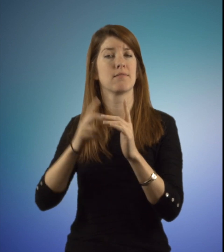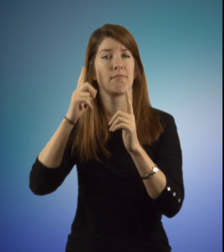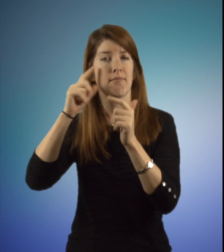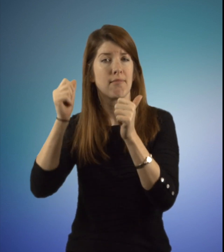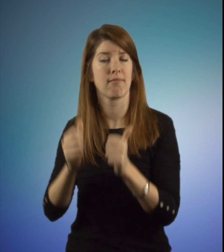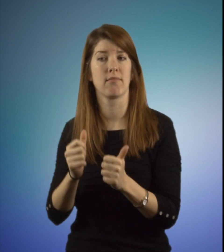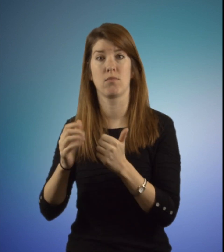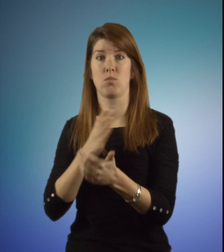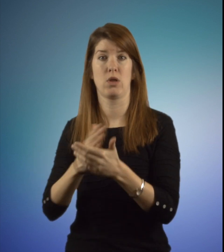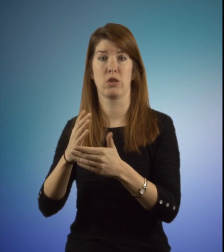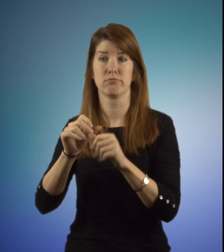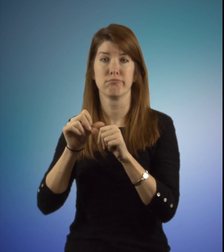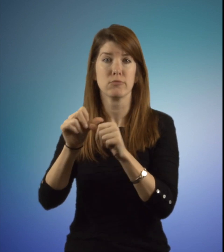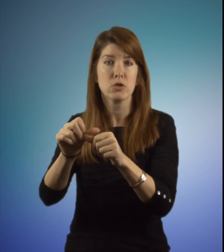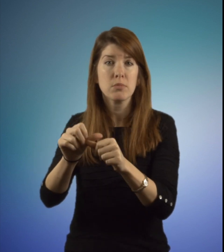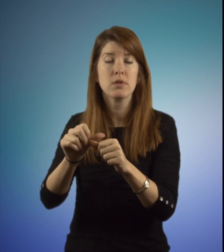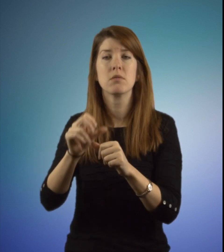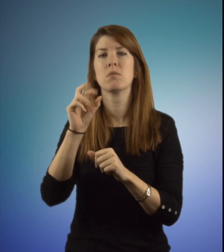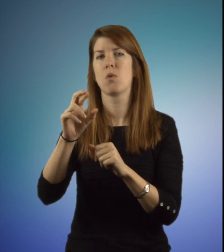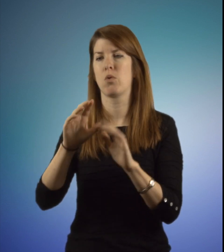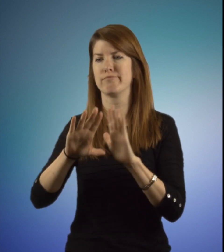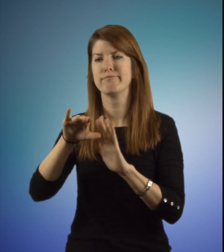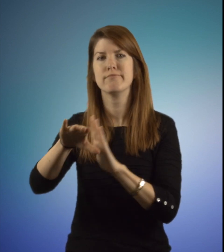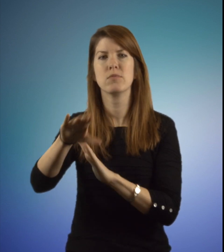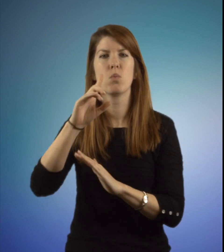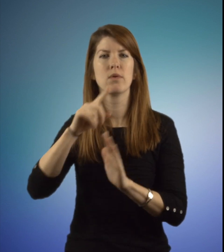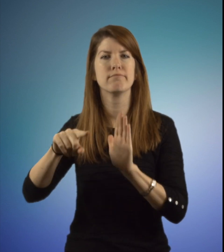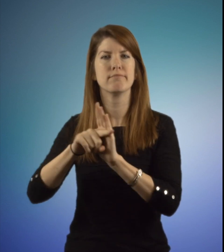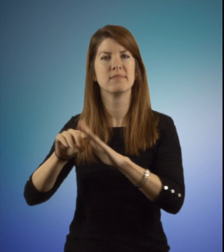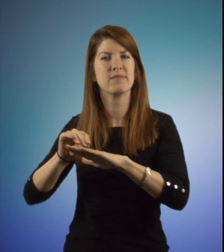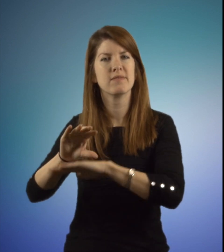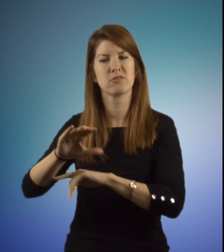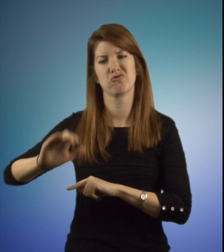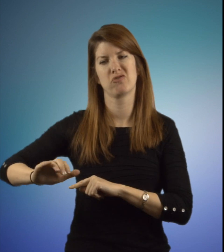or fluctuating, that adversely affects a child's educational performance.